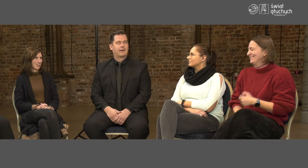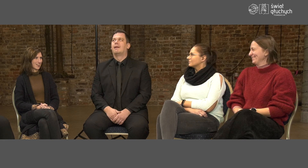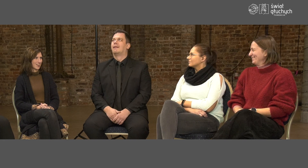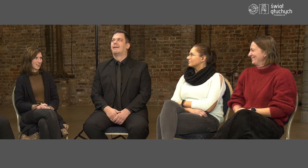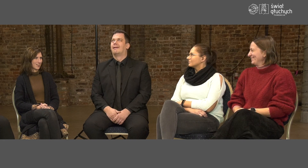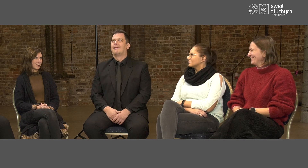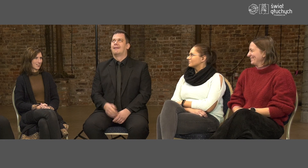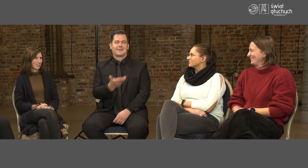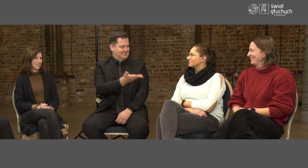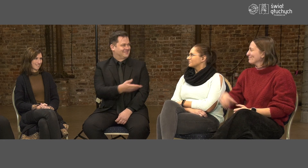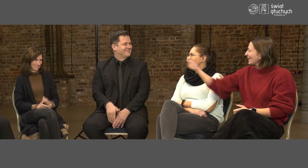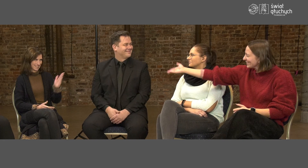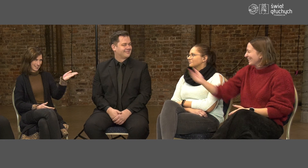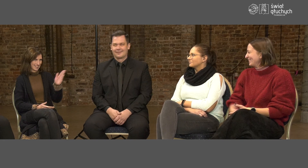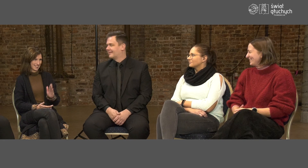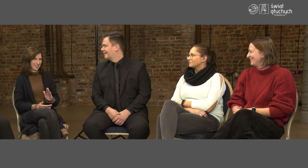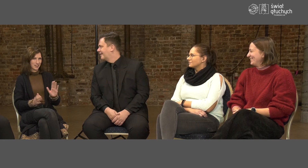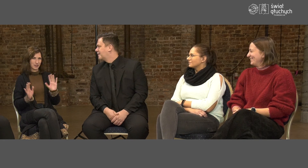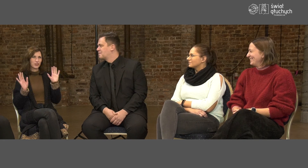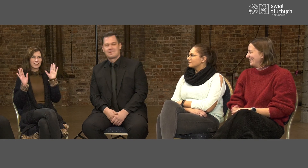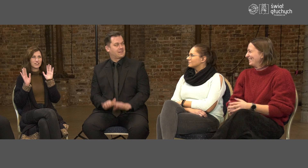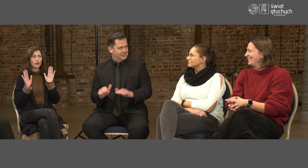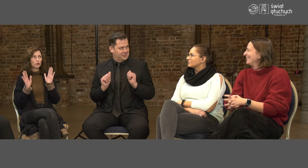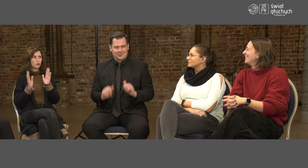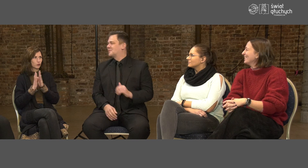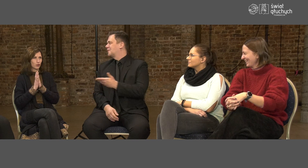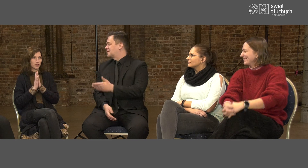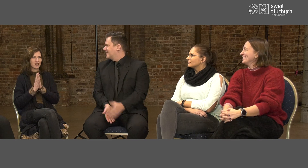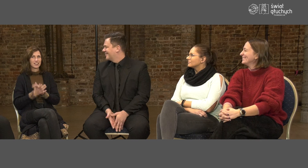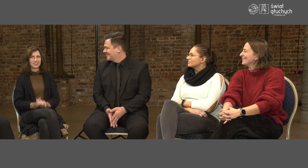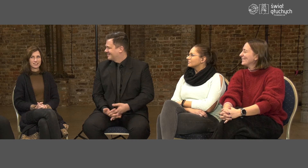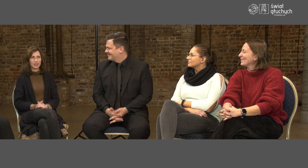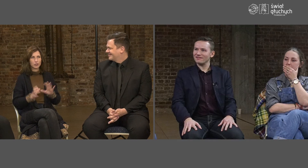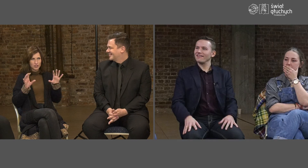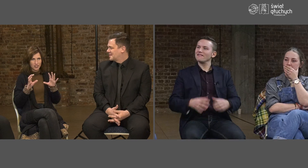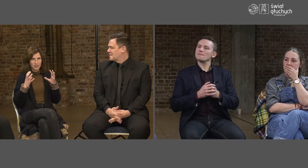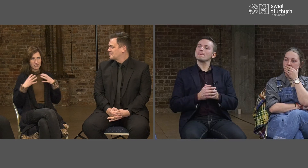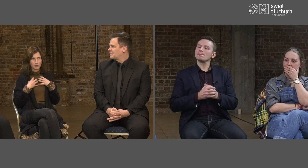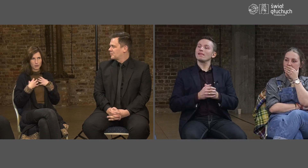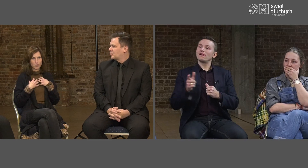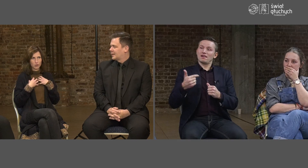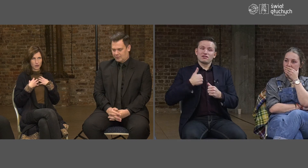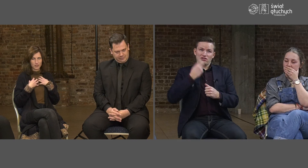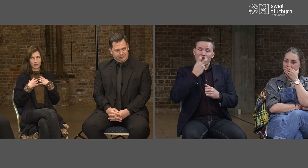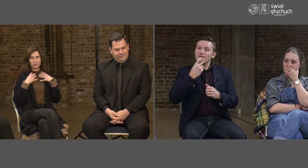[Tomasz] Go ahead. [Kinga] No, go ahead. [Tomasz] Backing out? Alright. Go ahead, Dagmara. [Dagmara] For me, what’s interesting — I’m a hearing person —